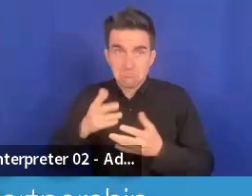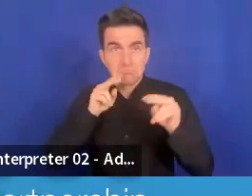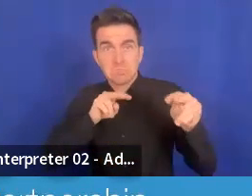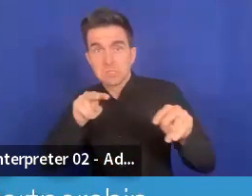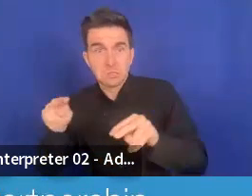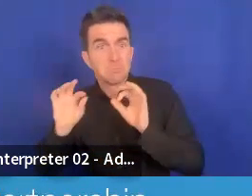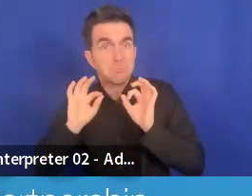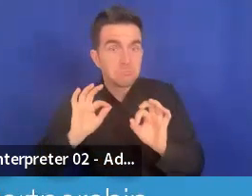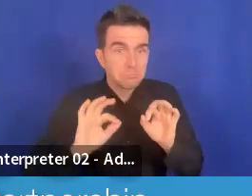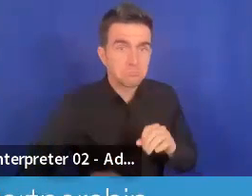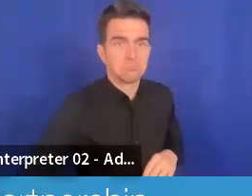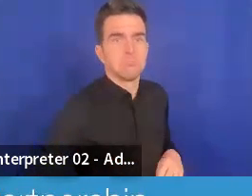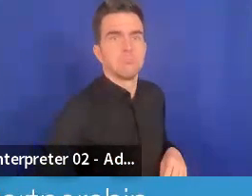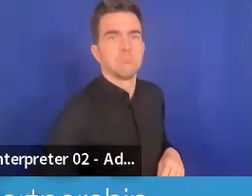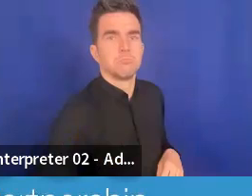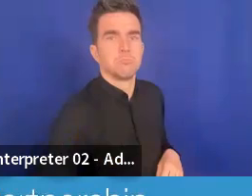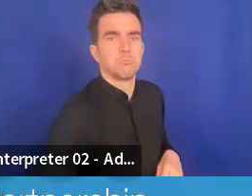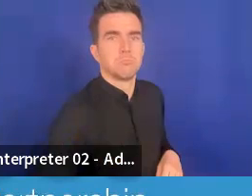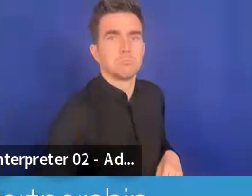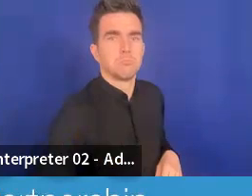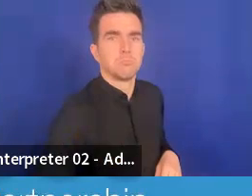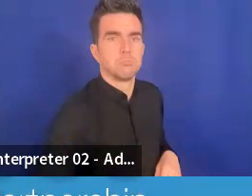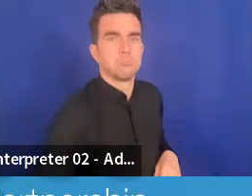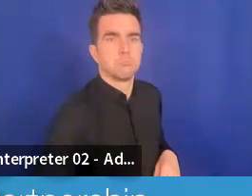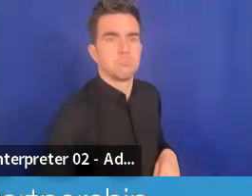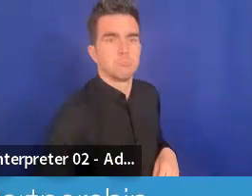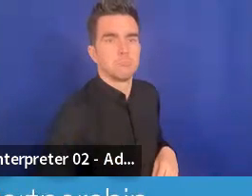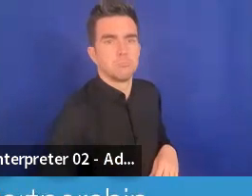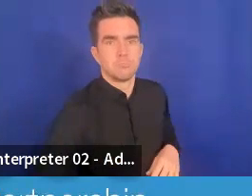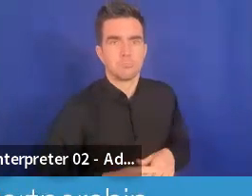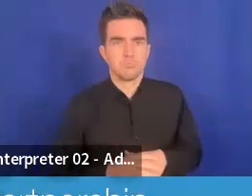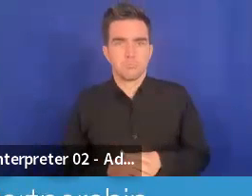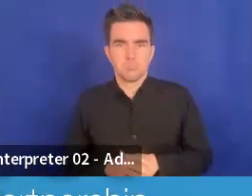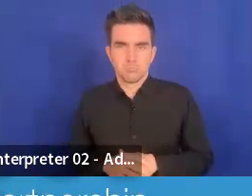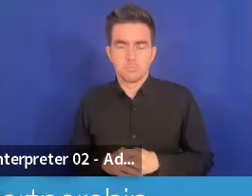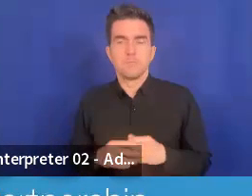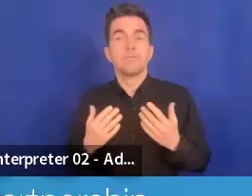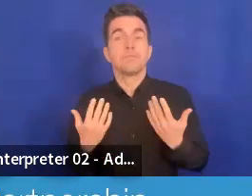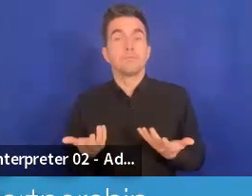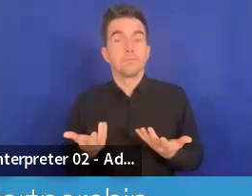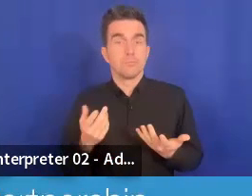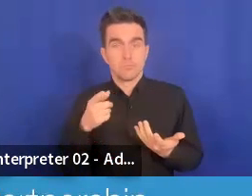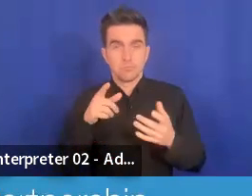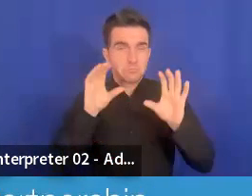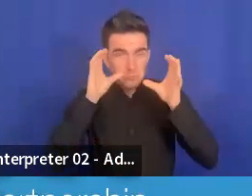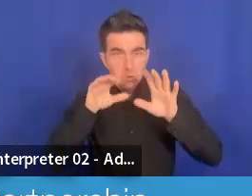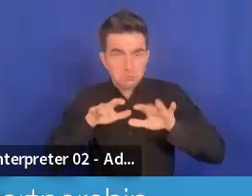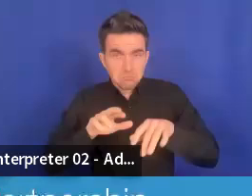There should be a newsletter coming out shortly that includes a link for how you could post